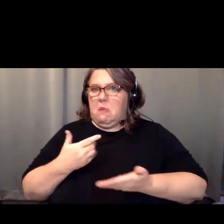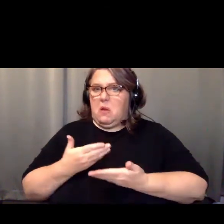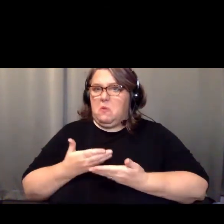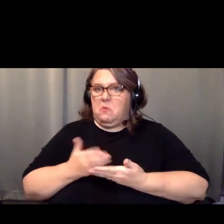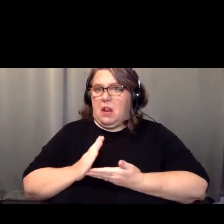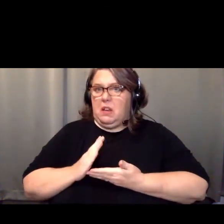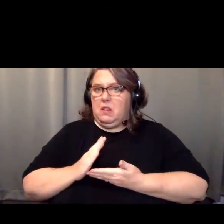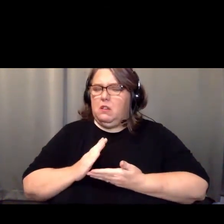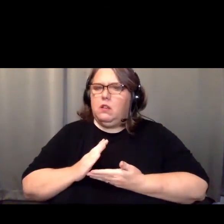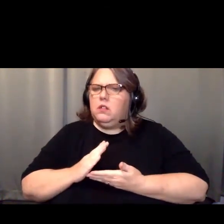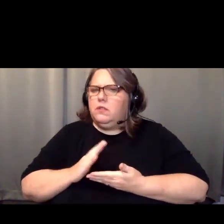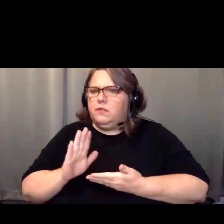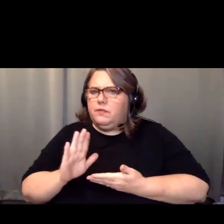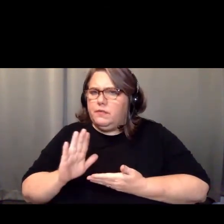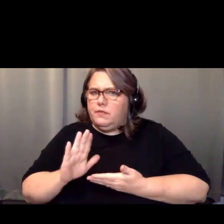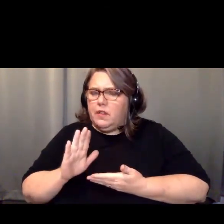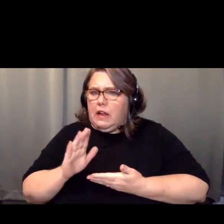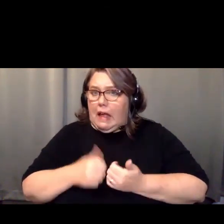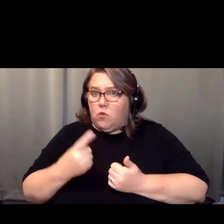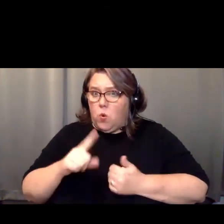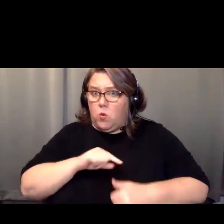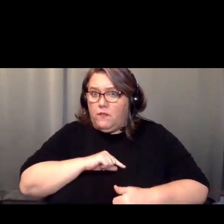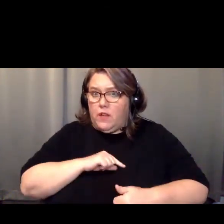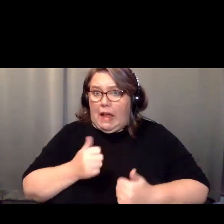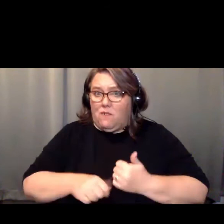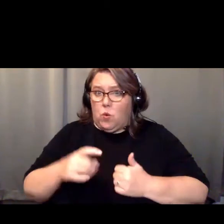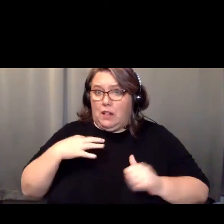will qualify or not everyone will be eligible for services.